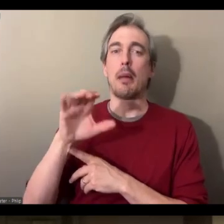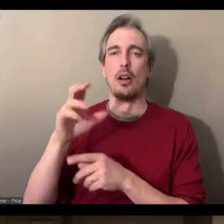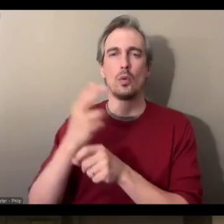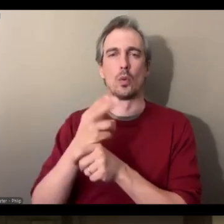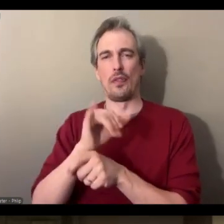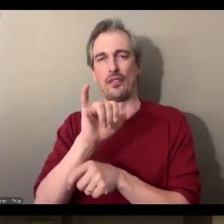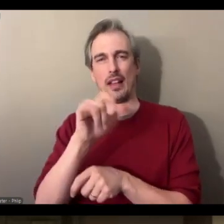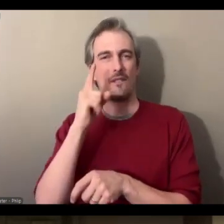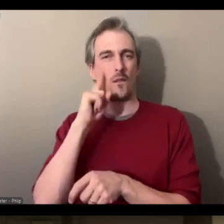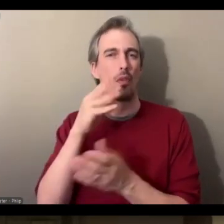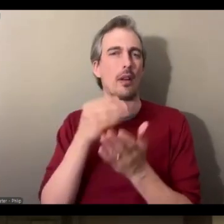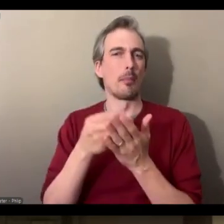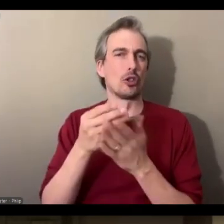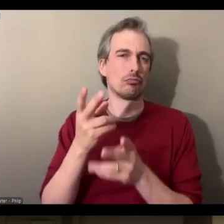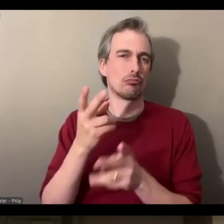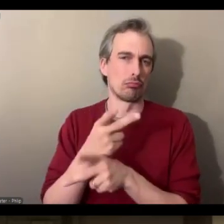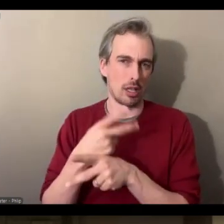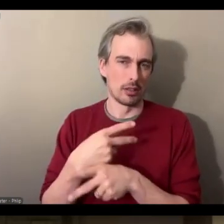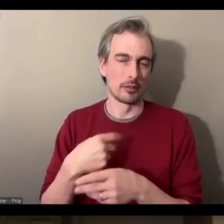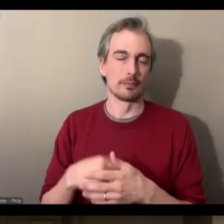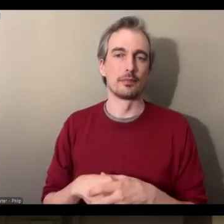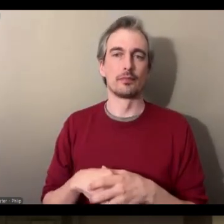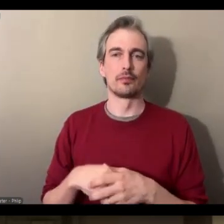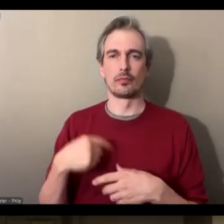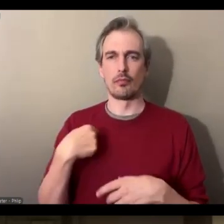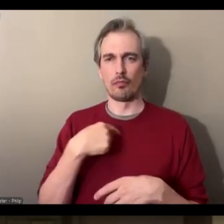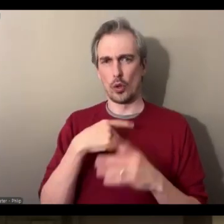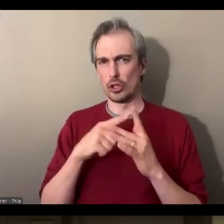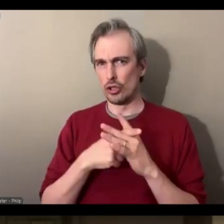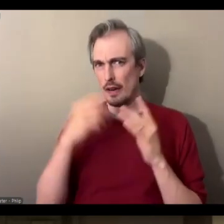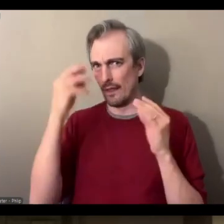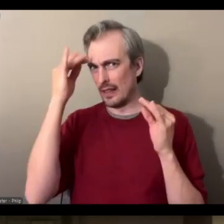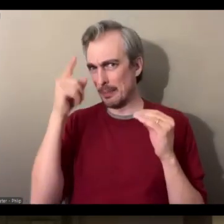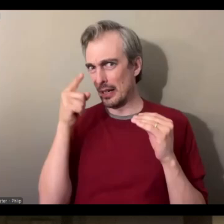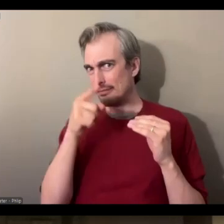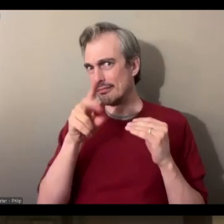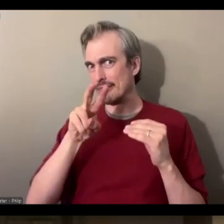thinking about Viadukt as a product in the first place -- again, I'm very fortunate to say we,